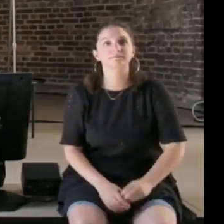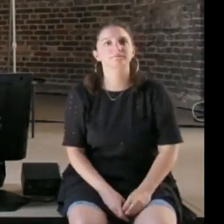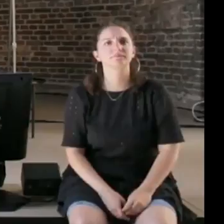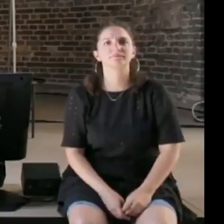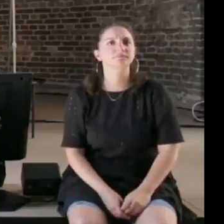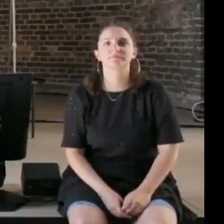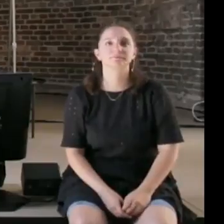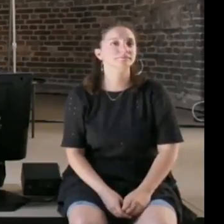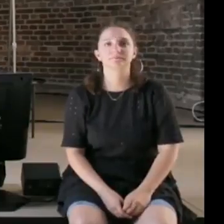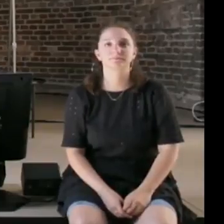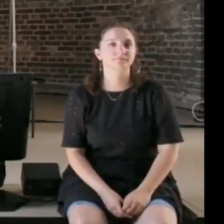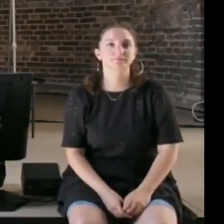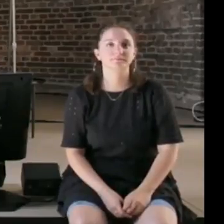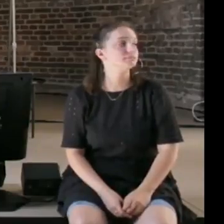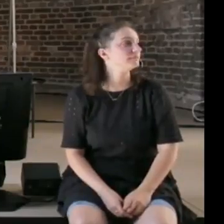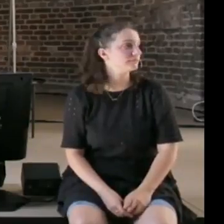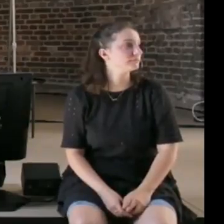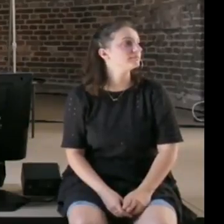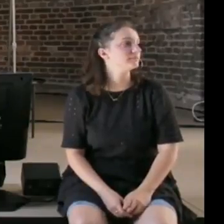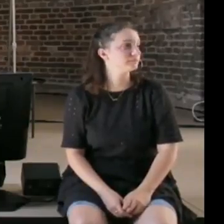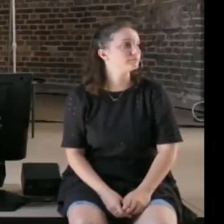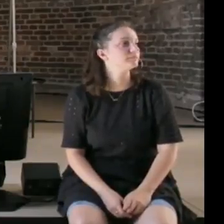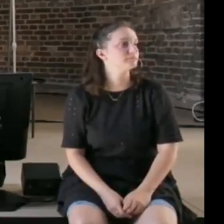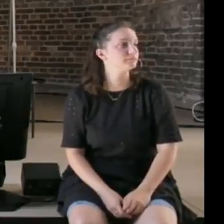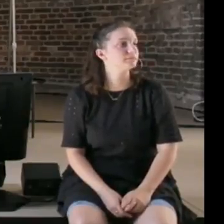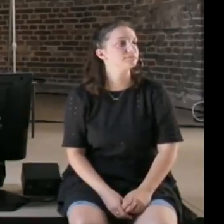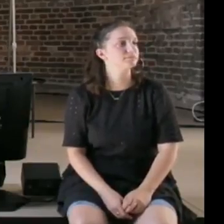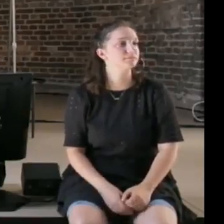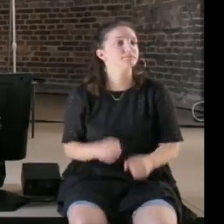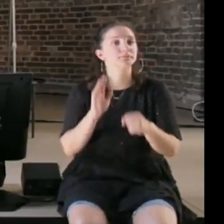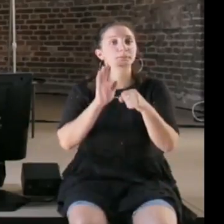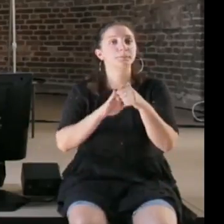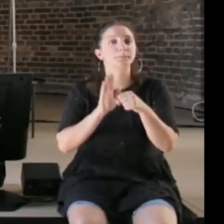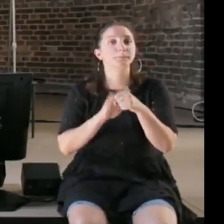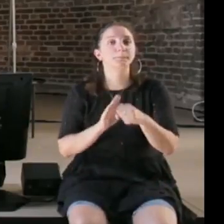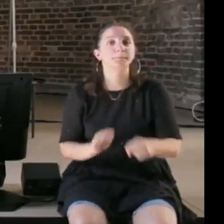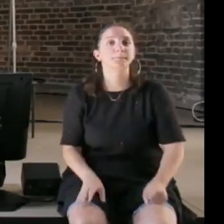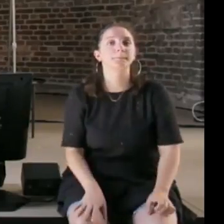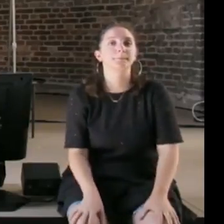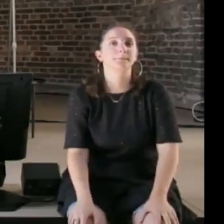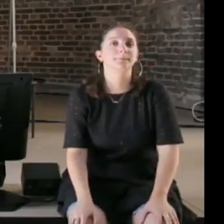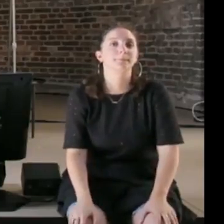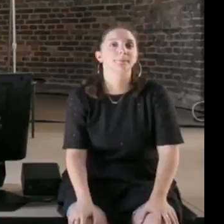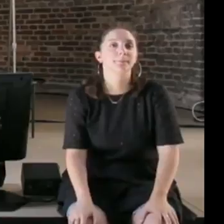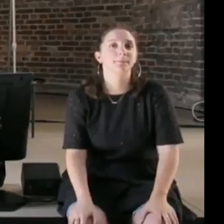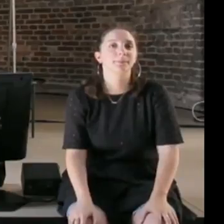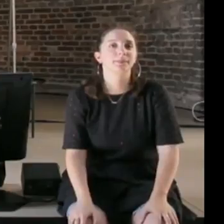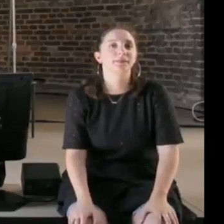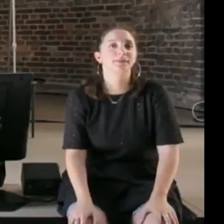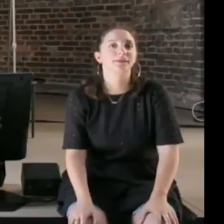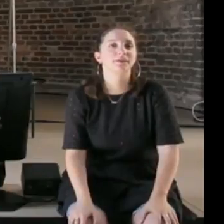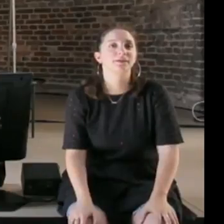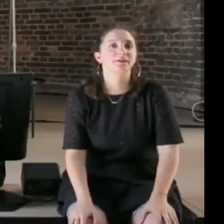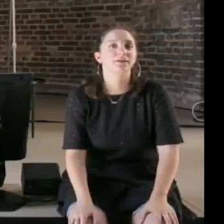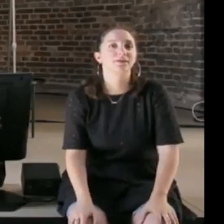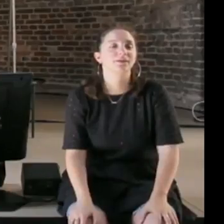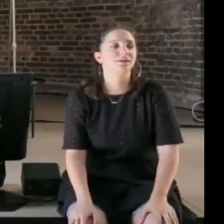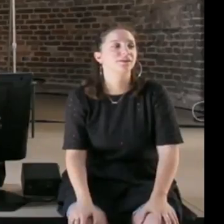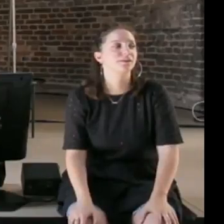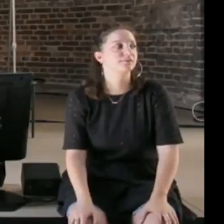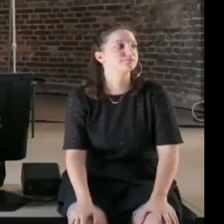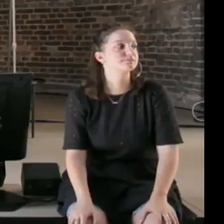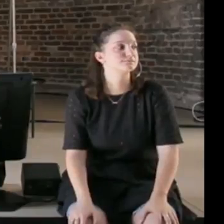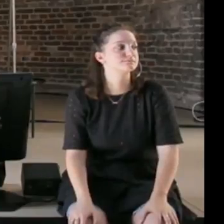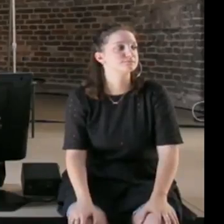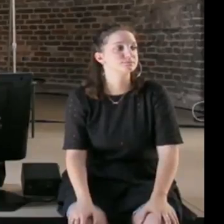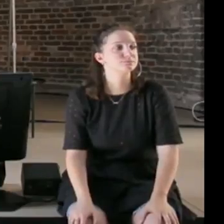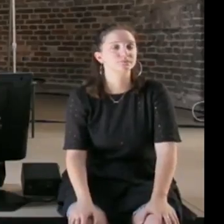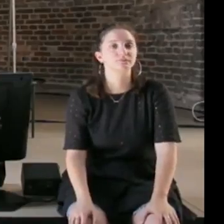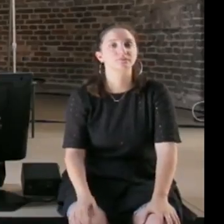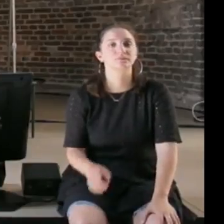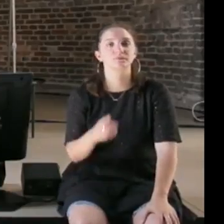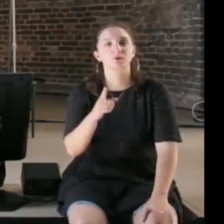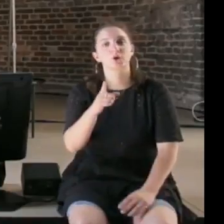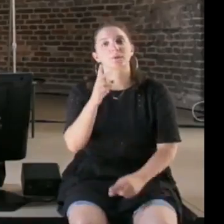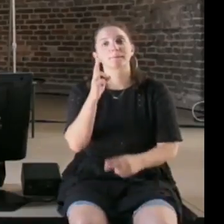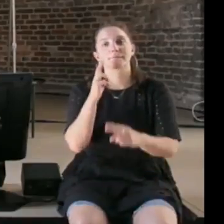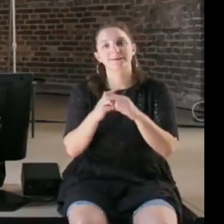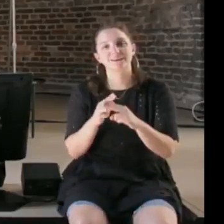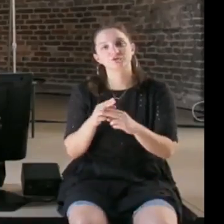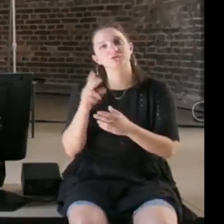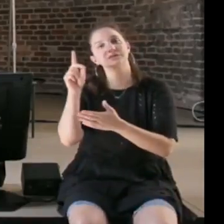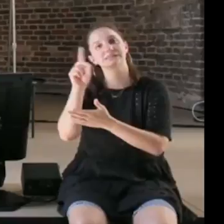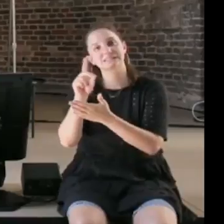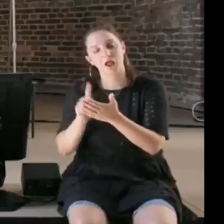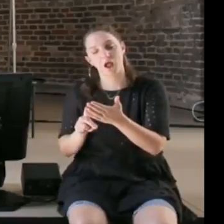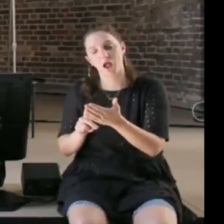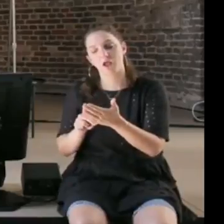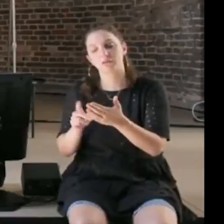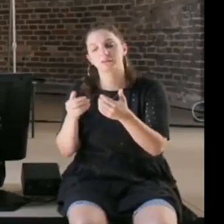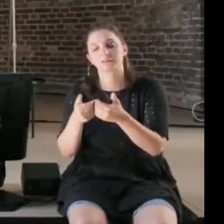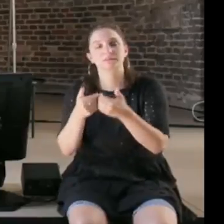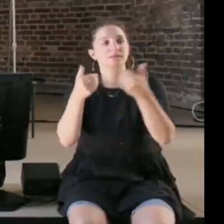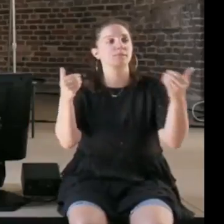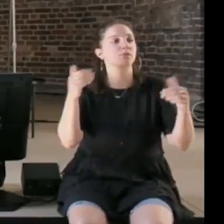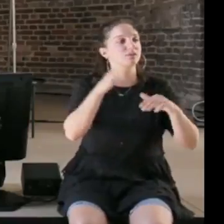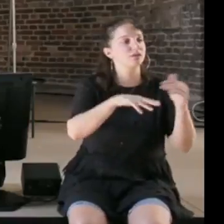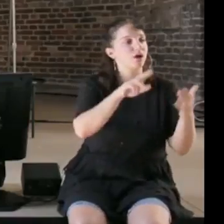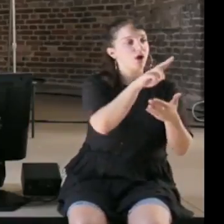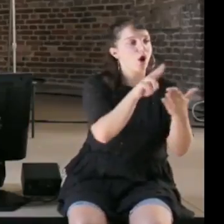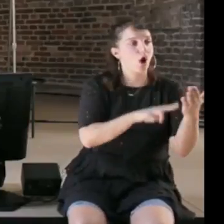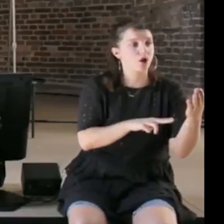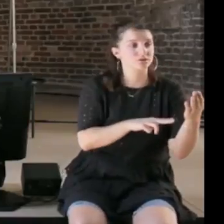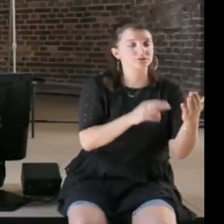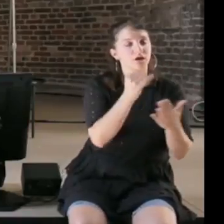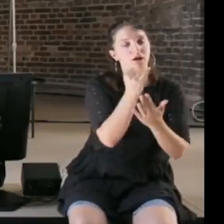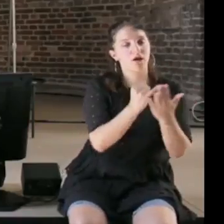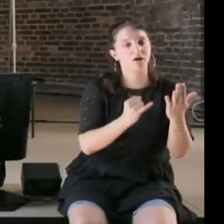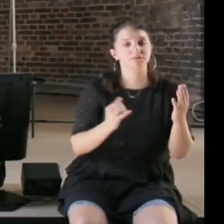[Man] So you mentioned design as distinct from art, but I guess one way to talk about